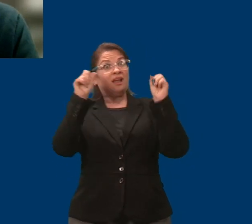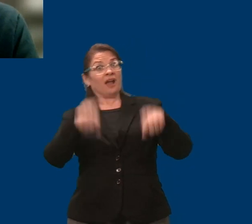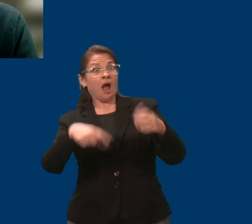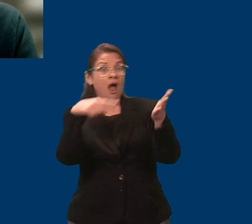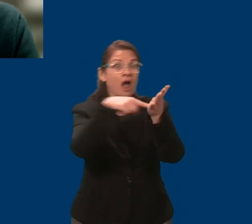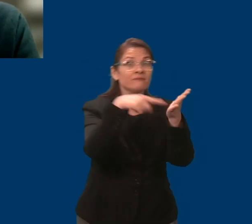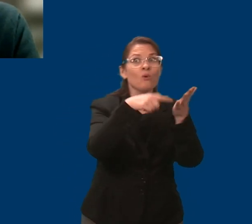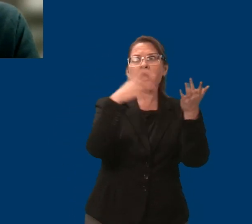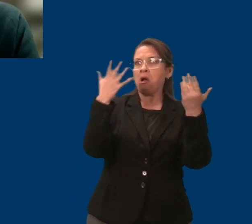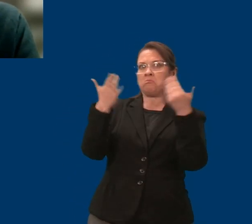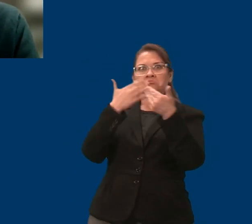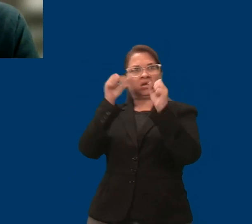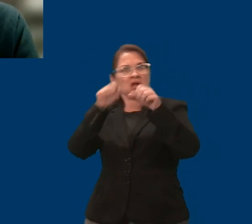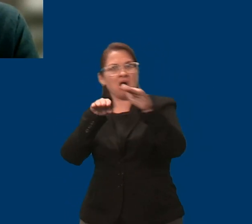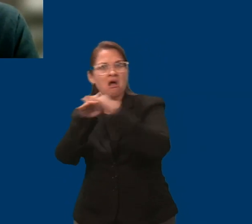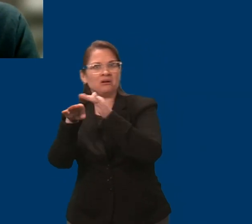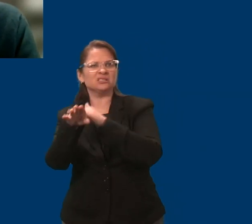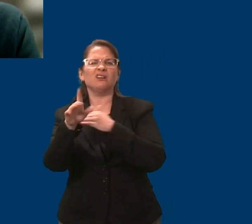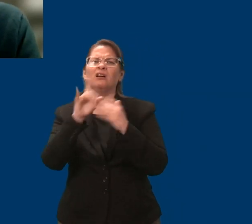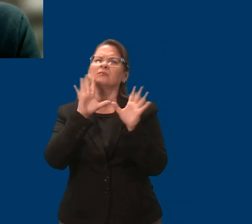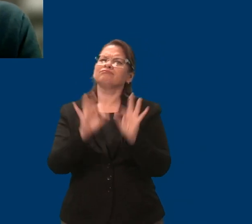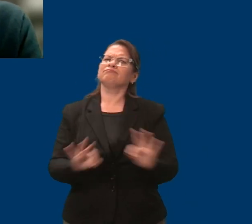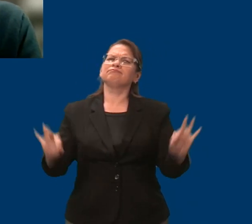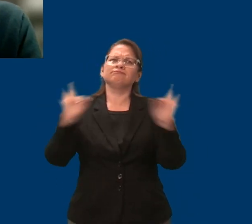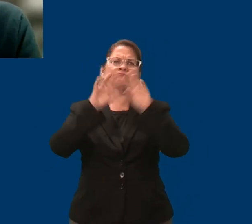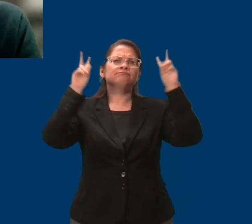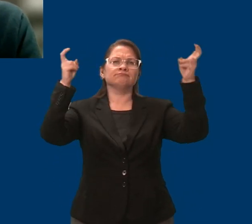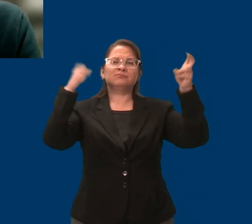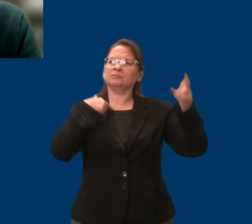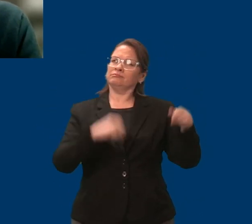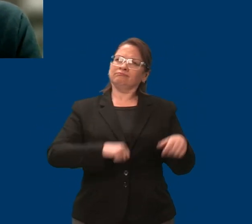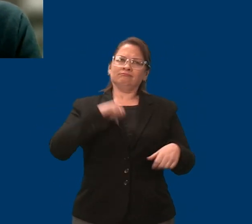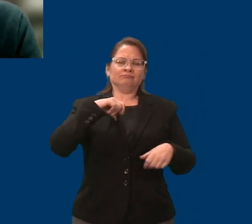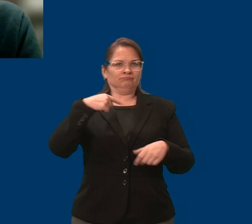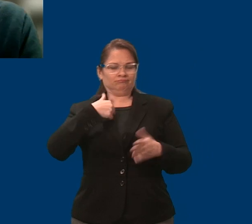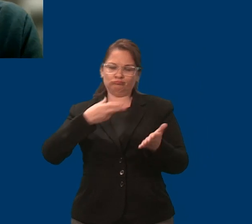for such an important and necessary policy change for Minnesota.